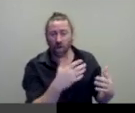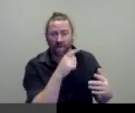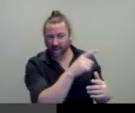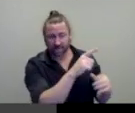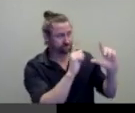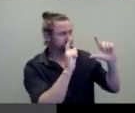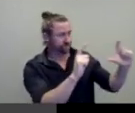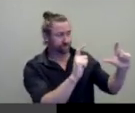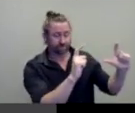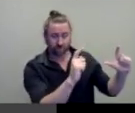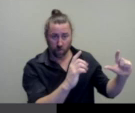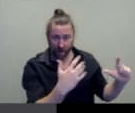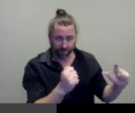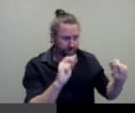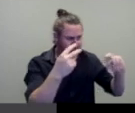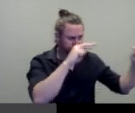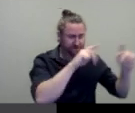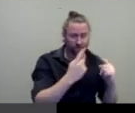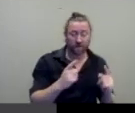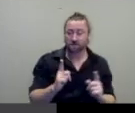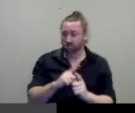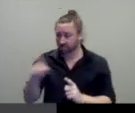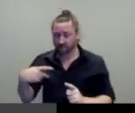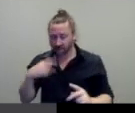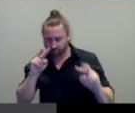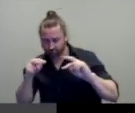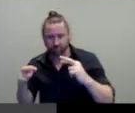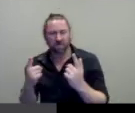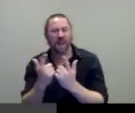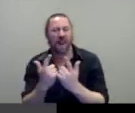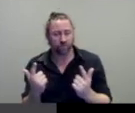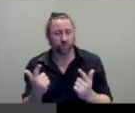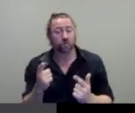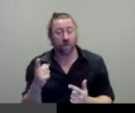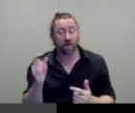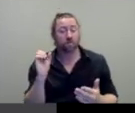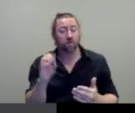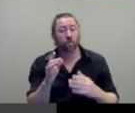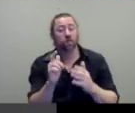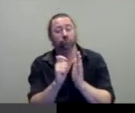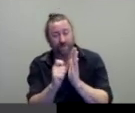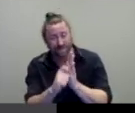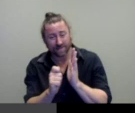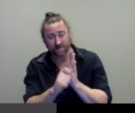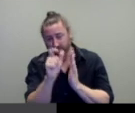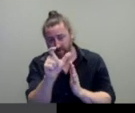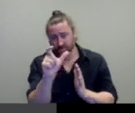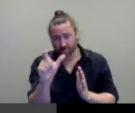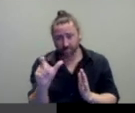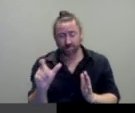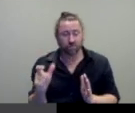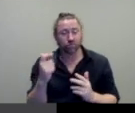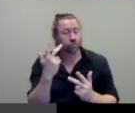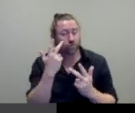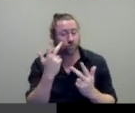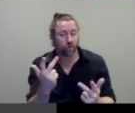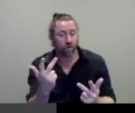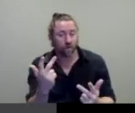language Newman and Bell both use the written word to repeat the slipperiness of their art